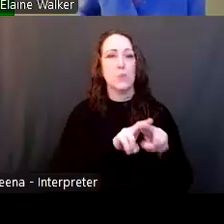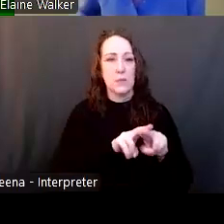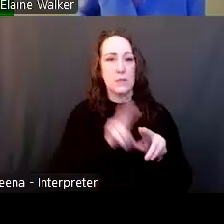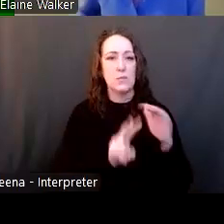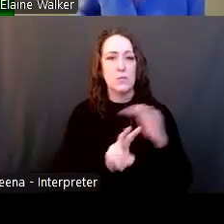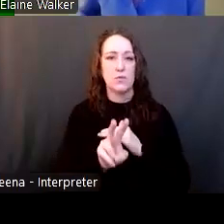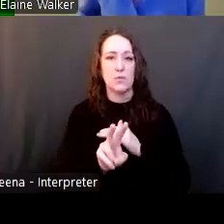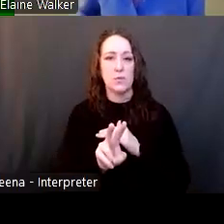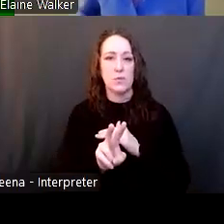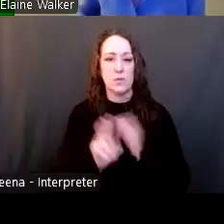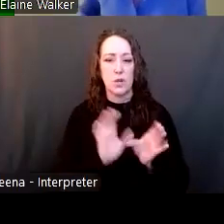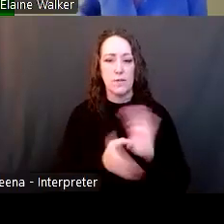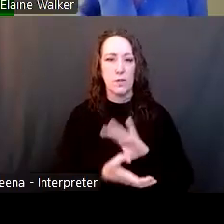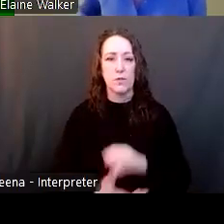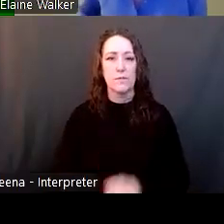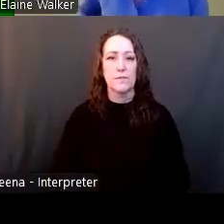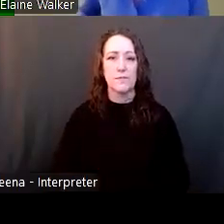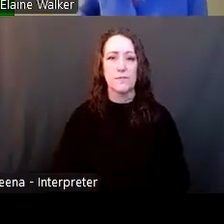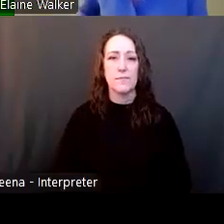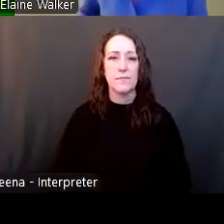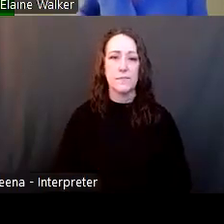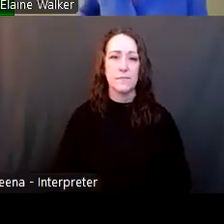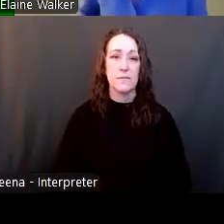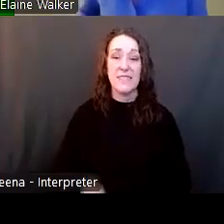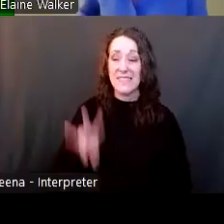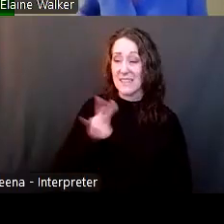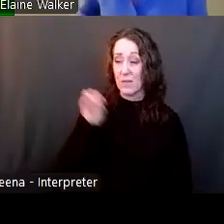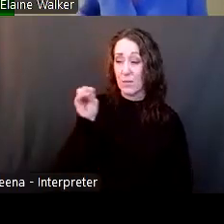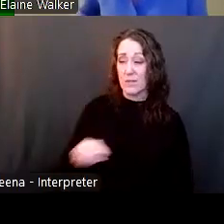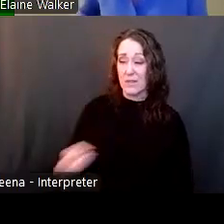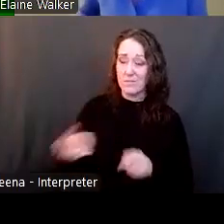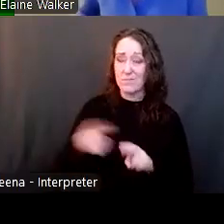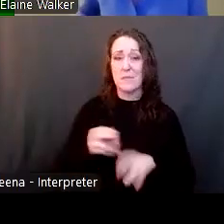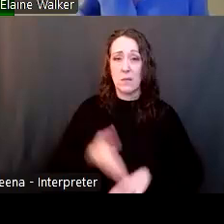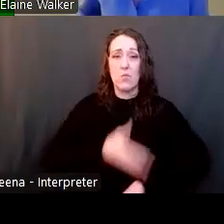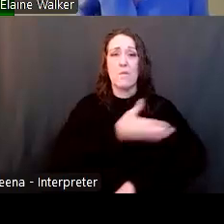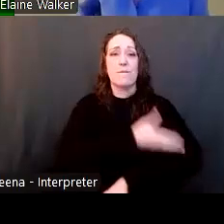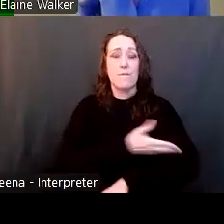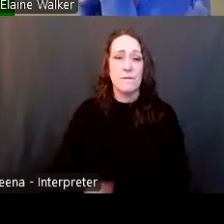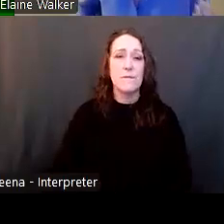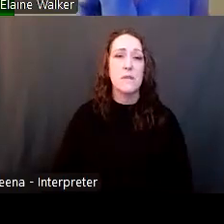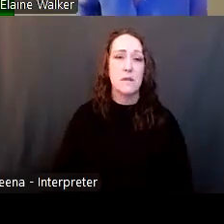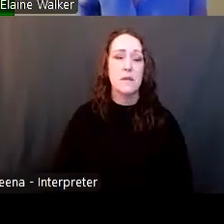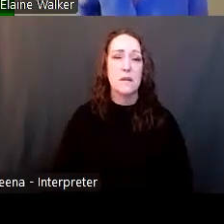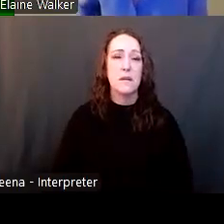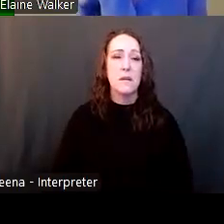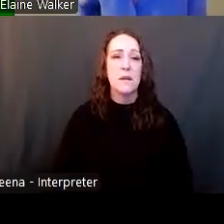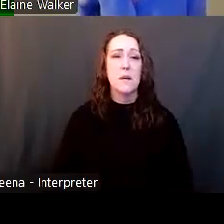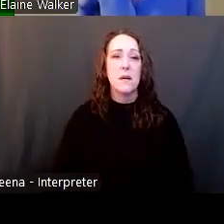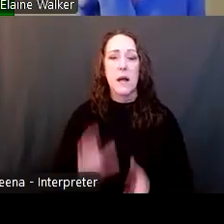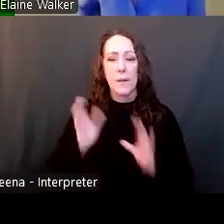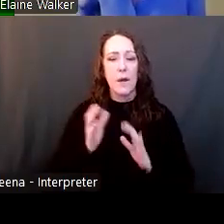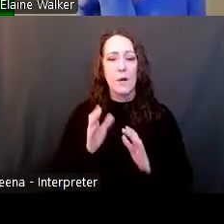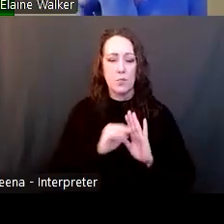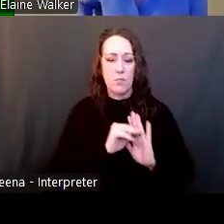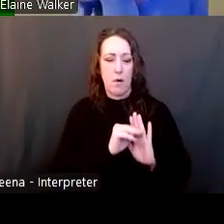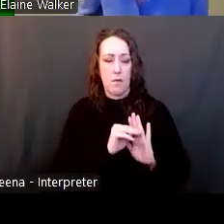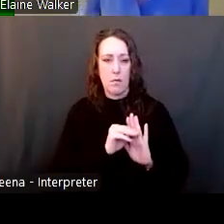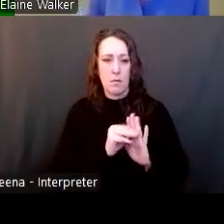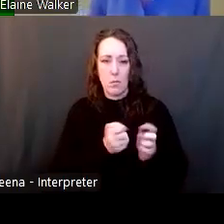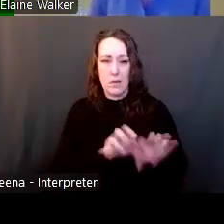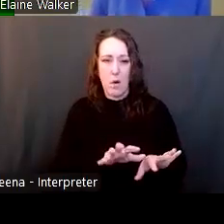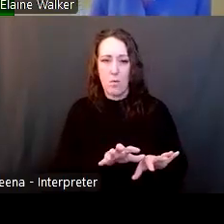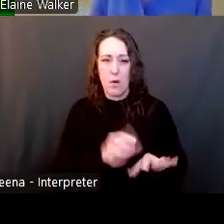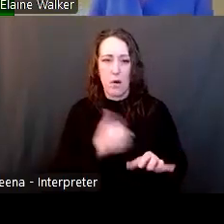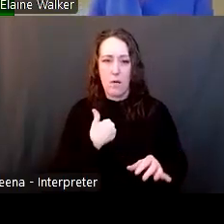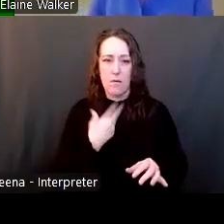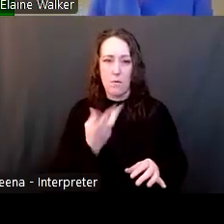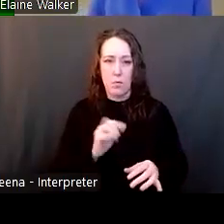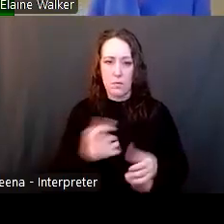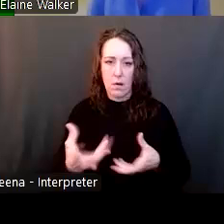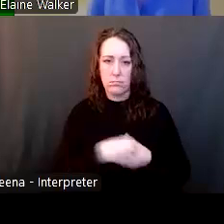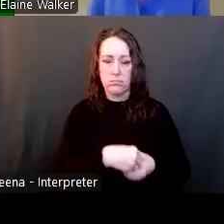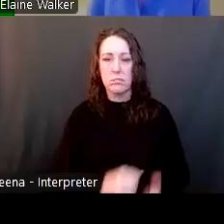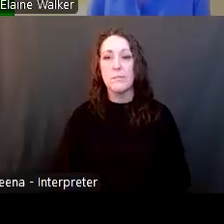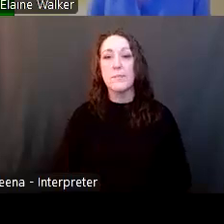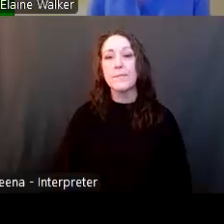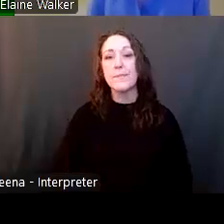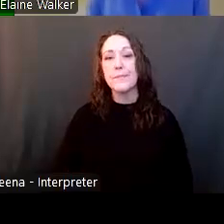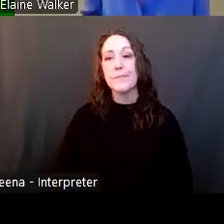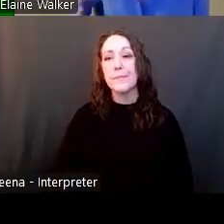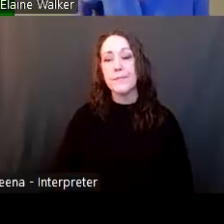of conversion so a 7% Improvement um compared to the model without cortisol so this was the first